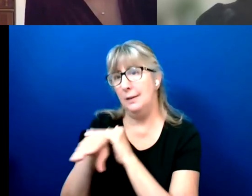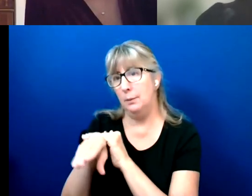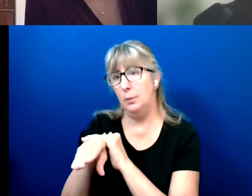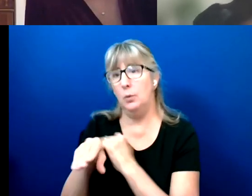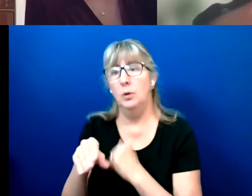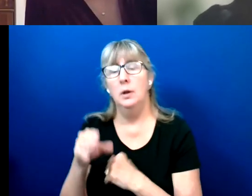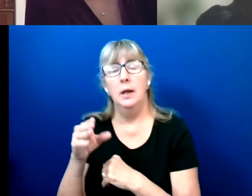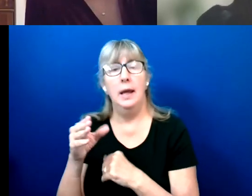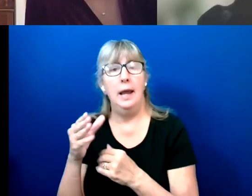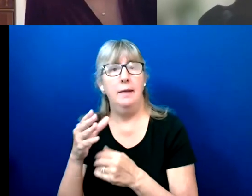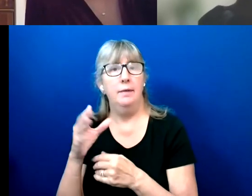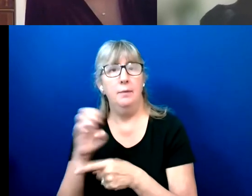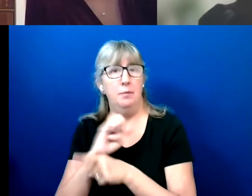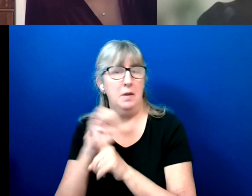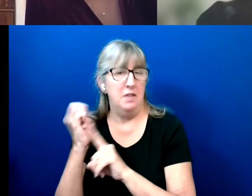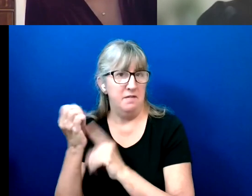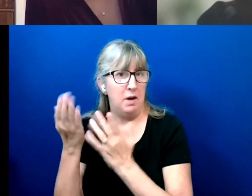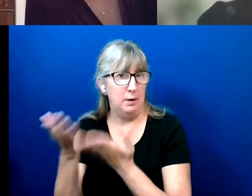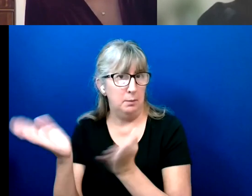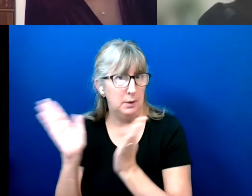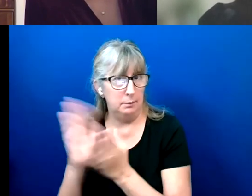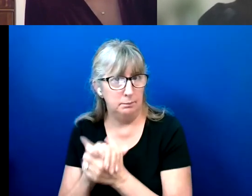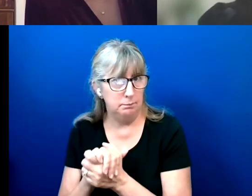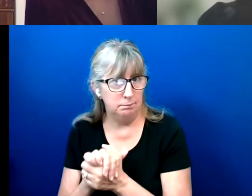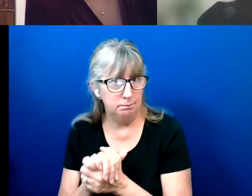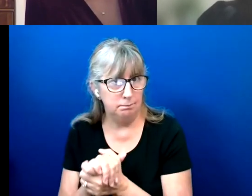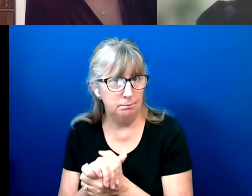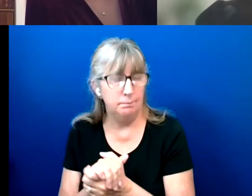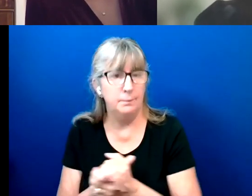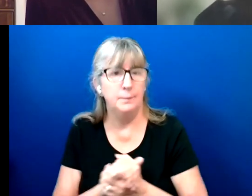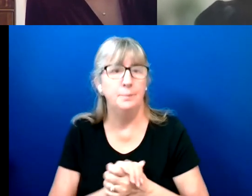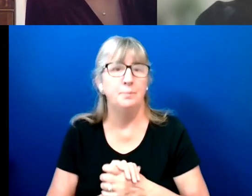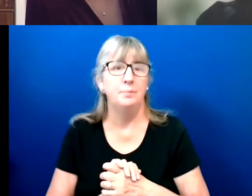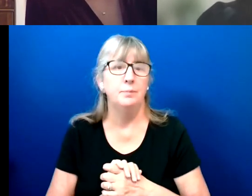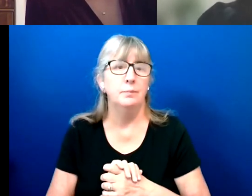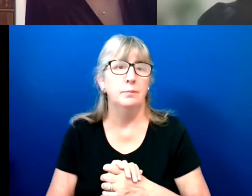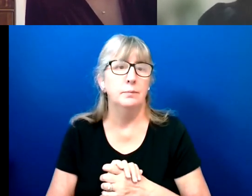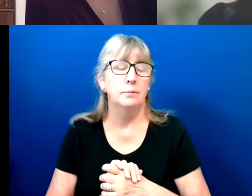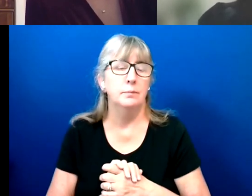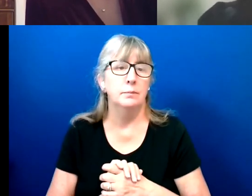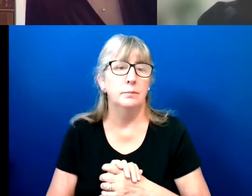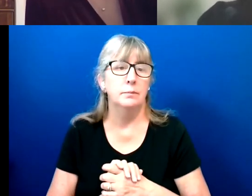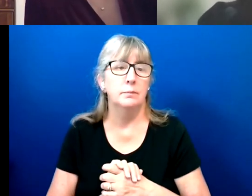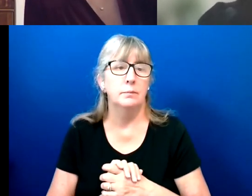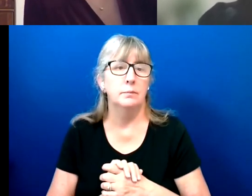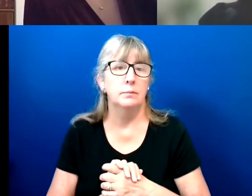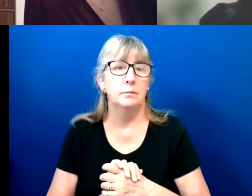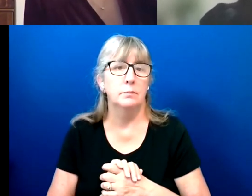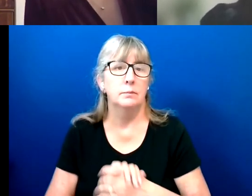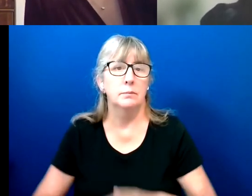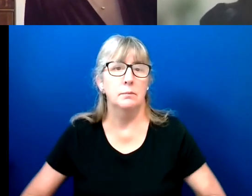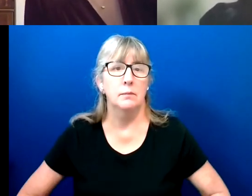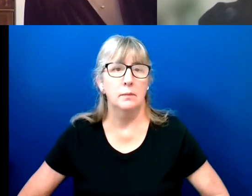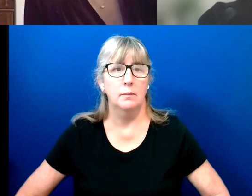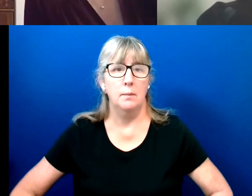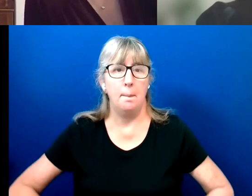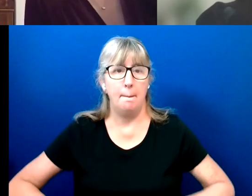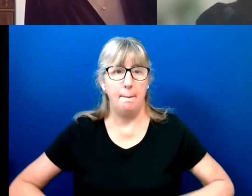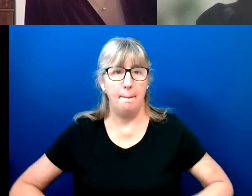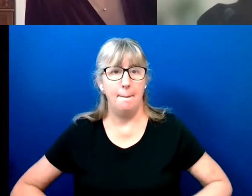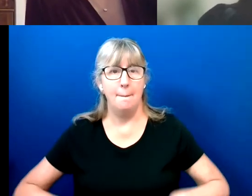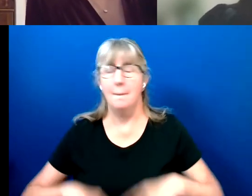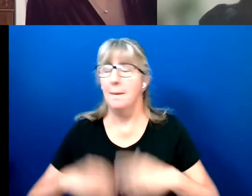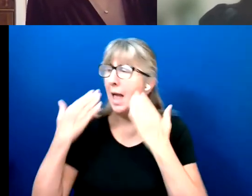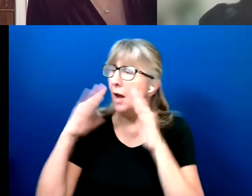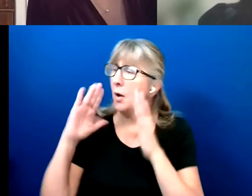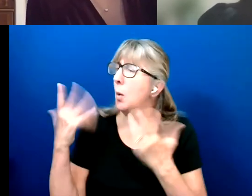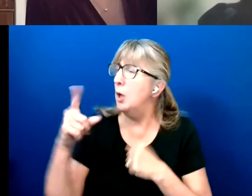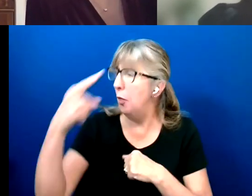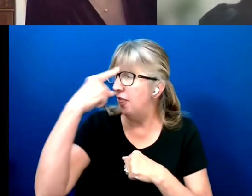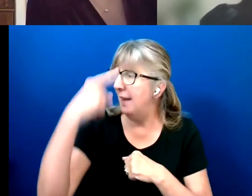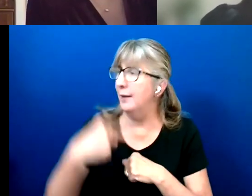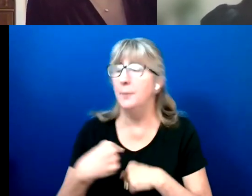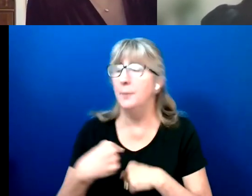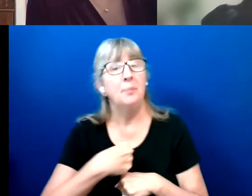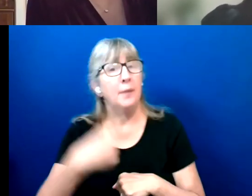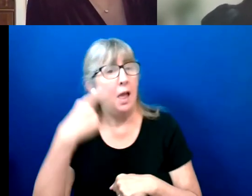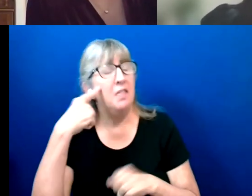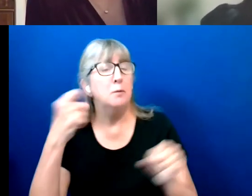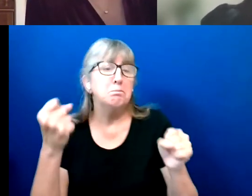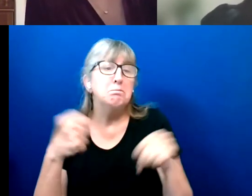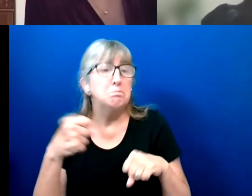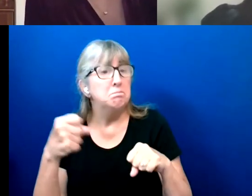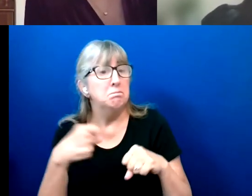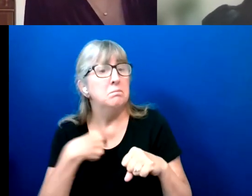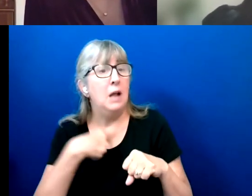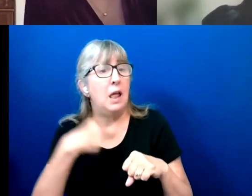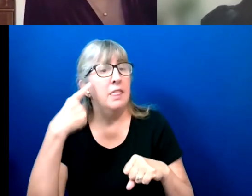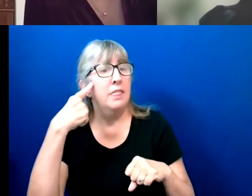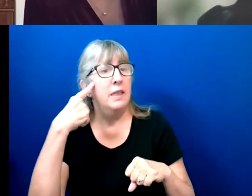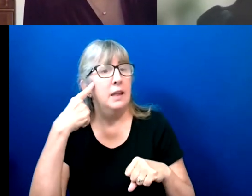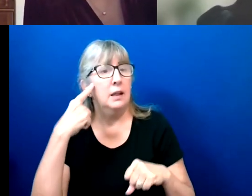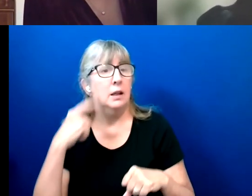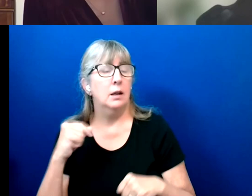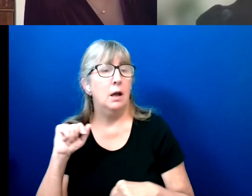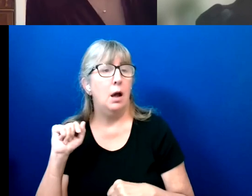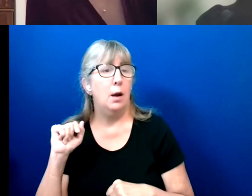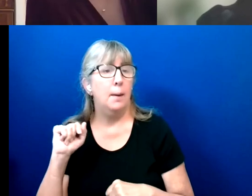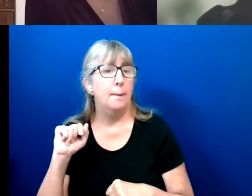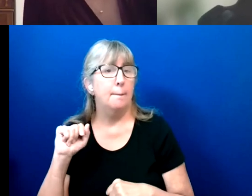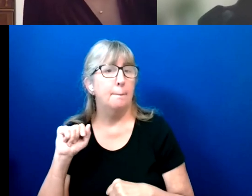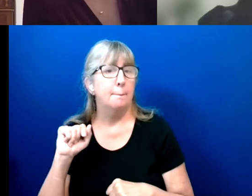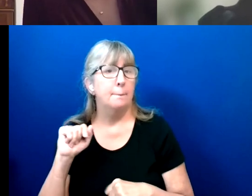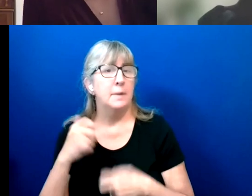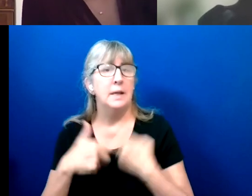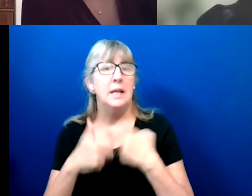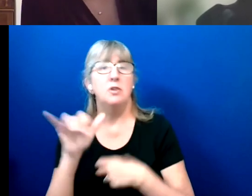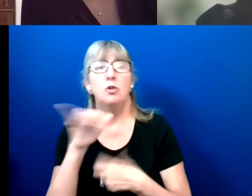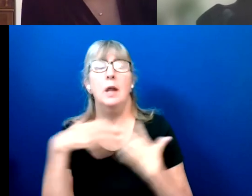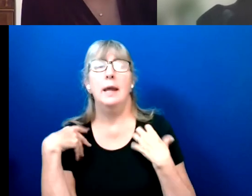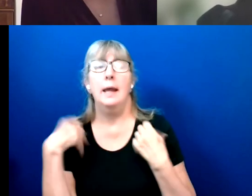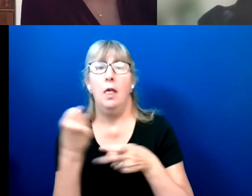I think that issues like healthcare.